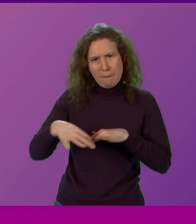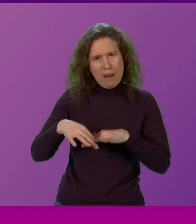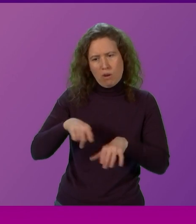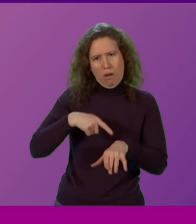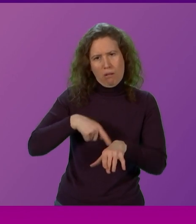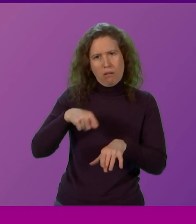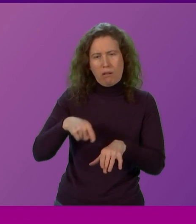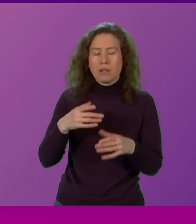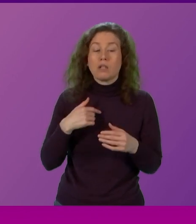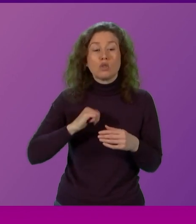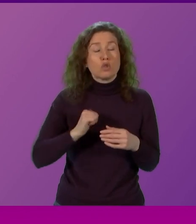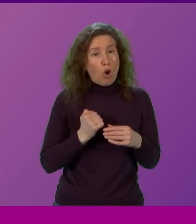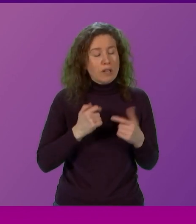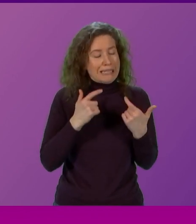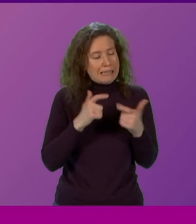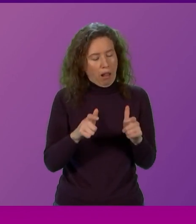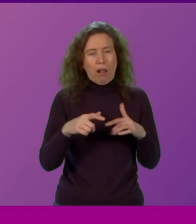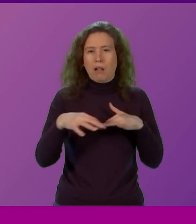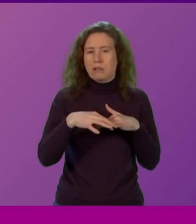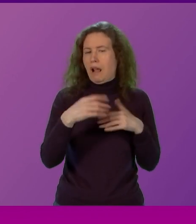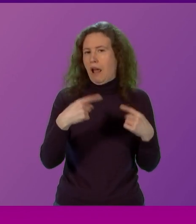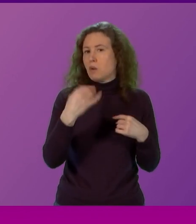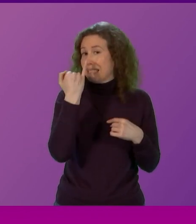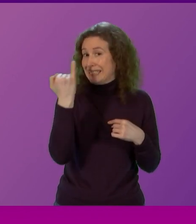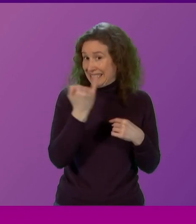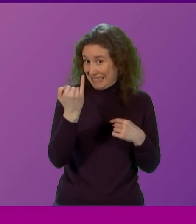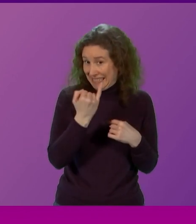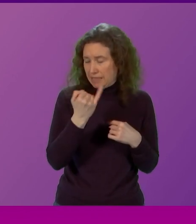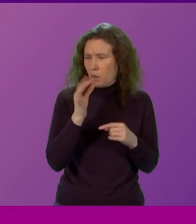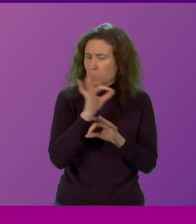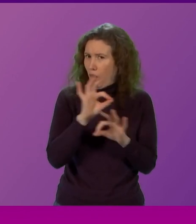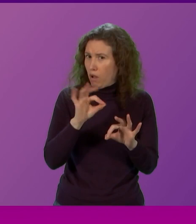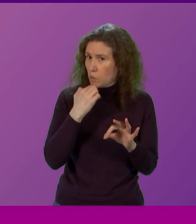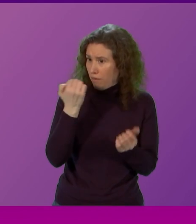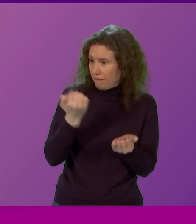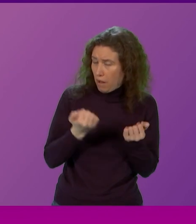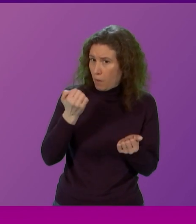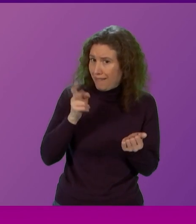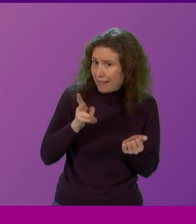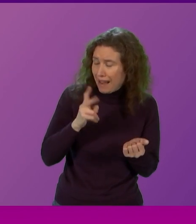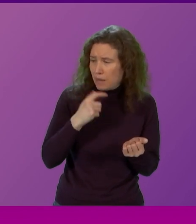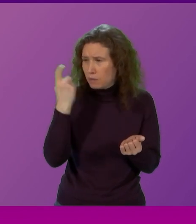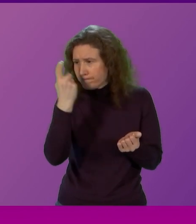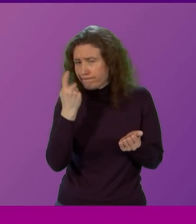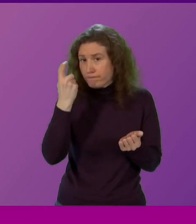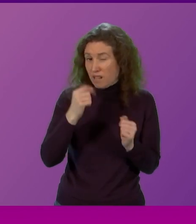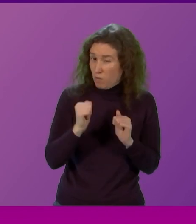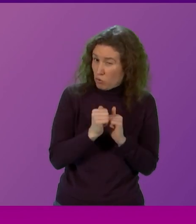Scotland retains the legal age of marriage of 16. What evaluation has the Scottish Government made of the appropriateness of that age, in